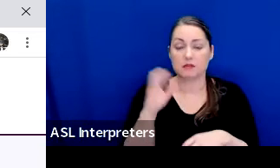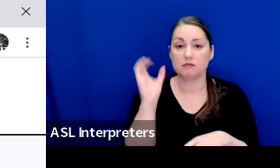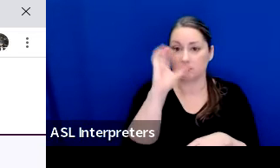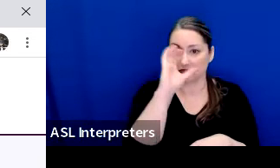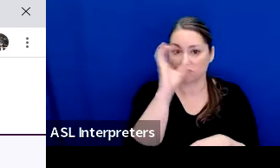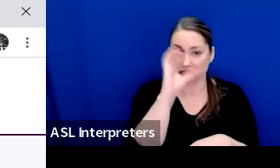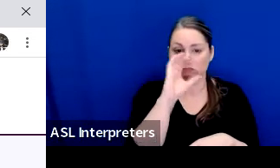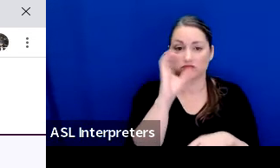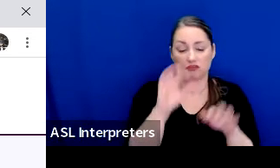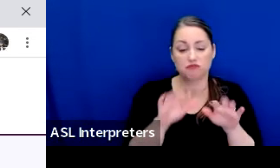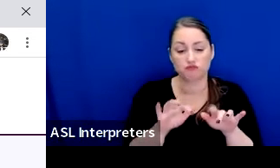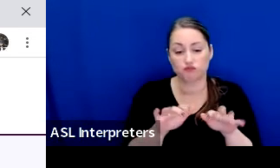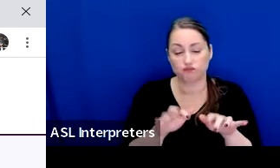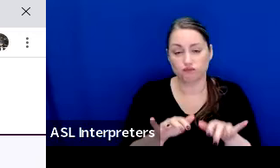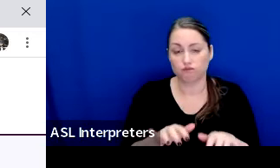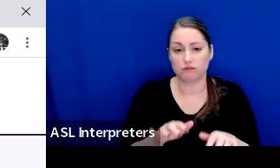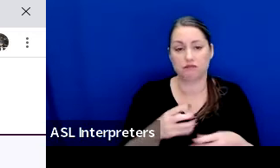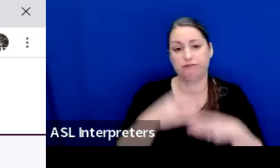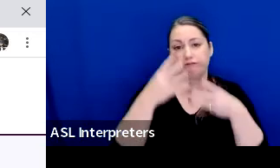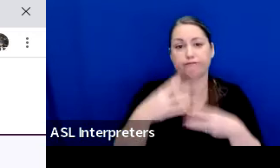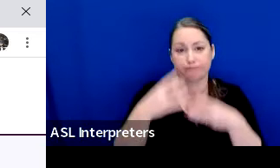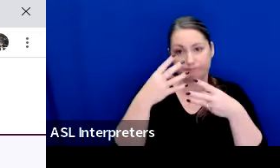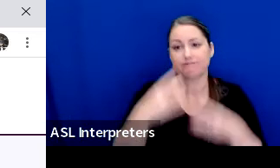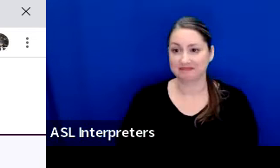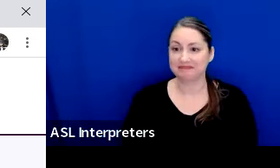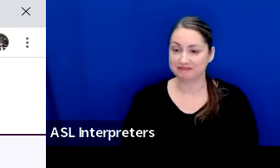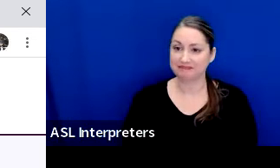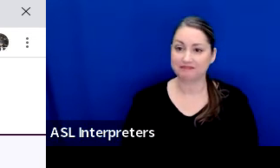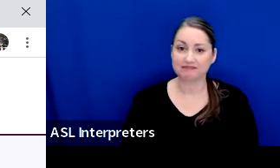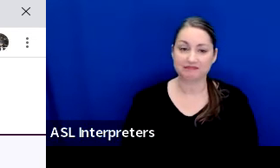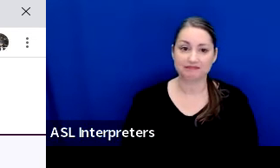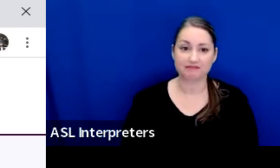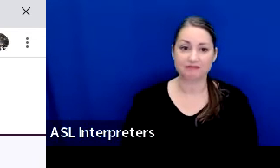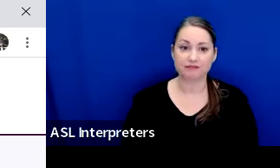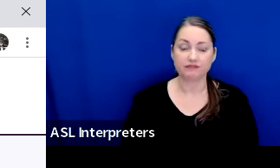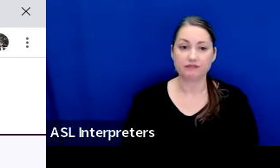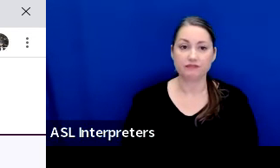Very simple to do that. OK, if you you can import an individual assignment